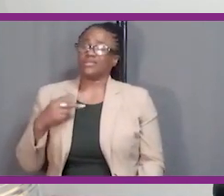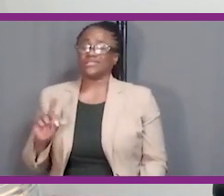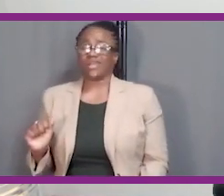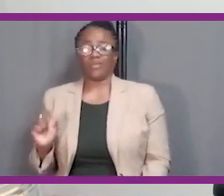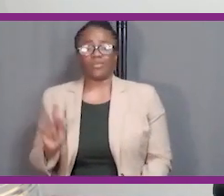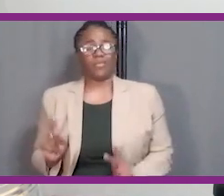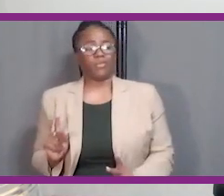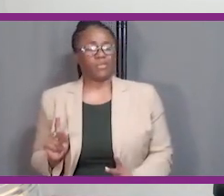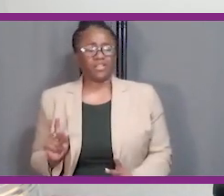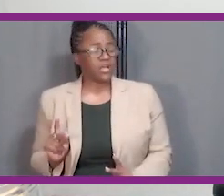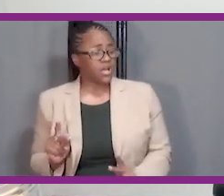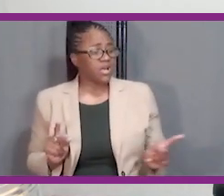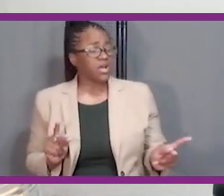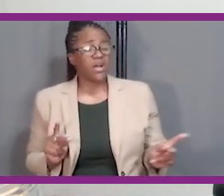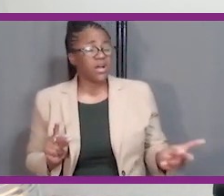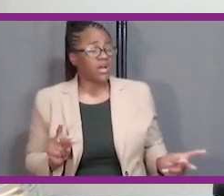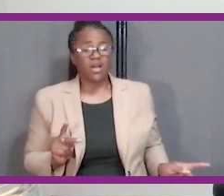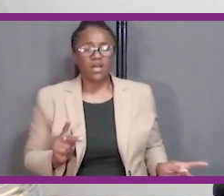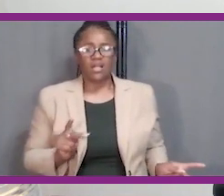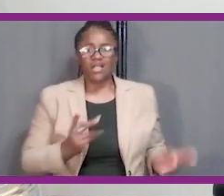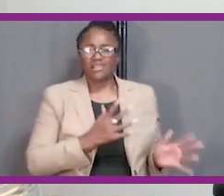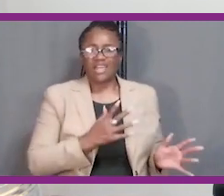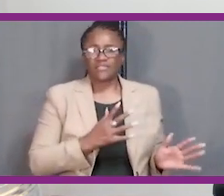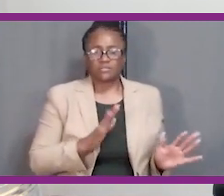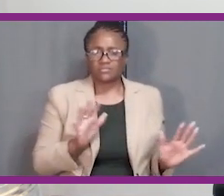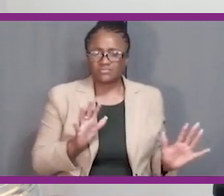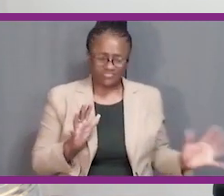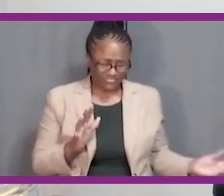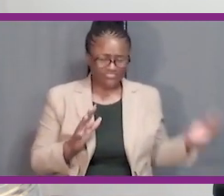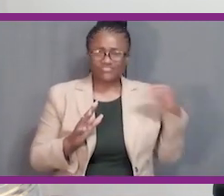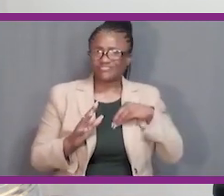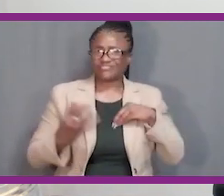the disability justice framework in general, because justice frameworks, by their nature,